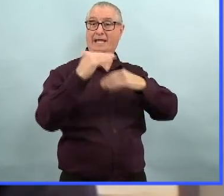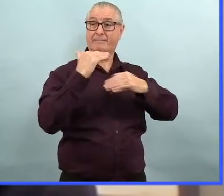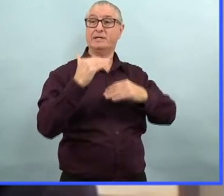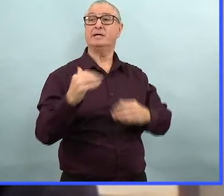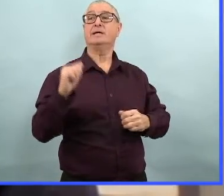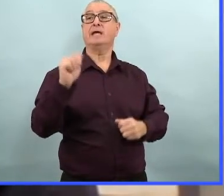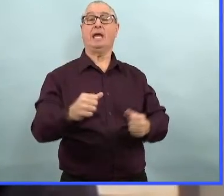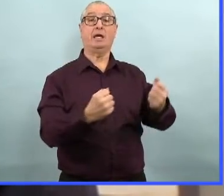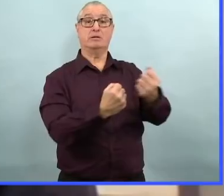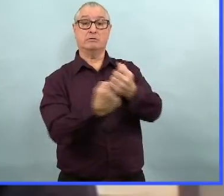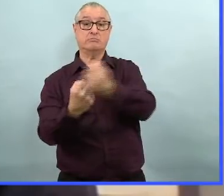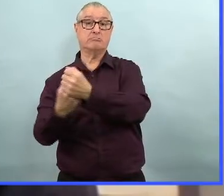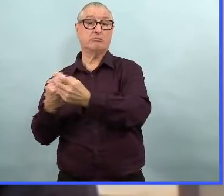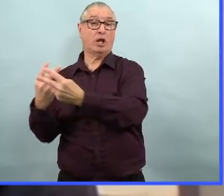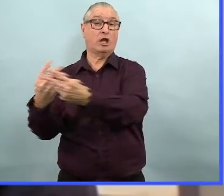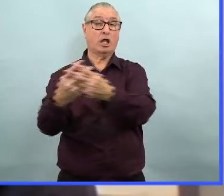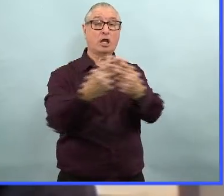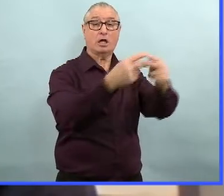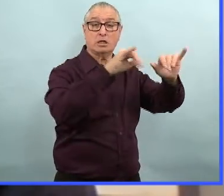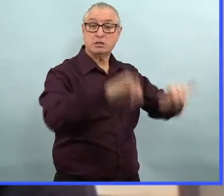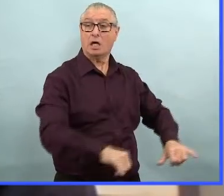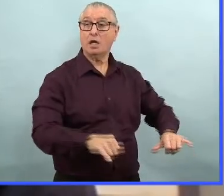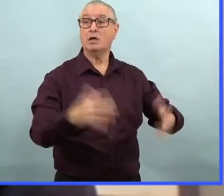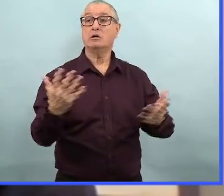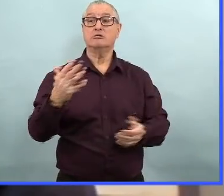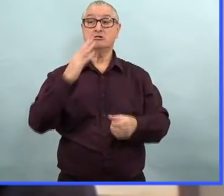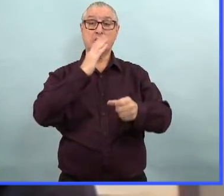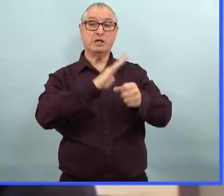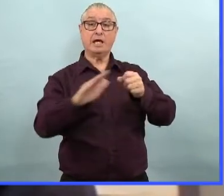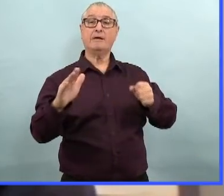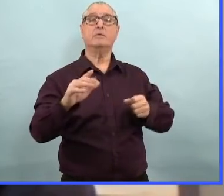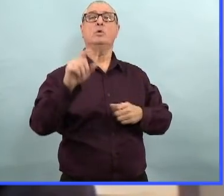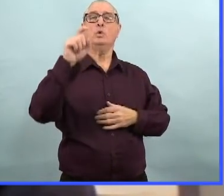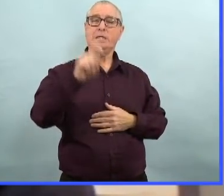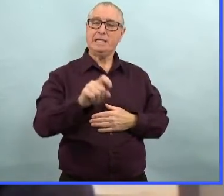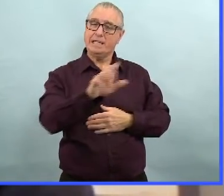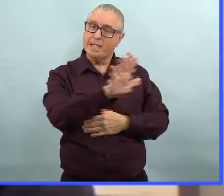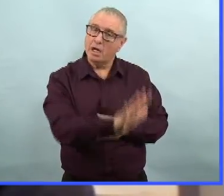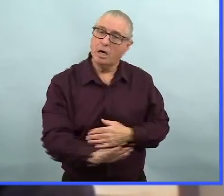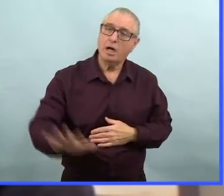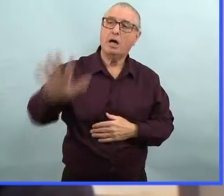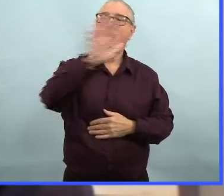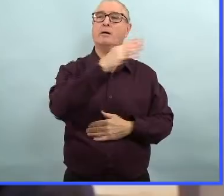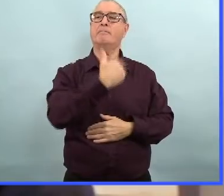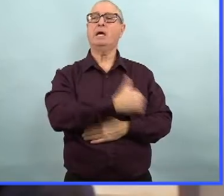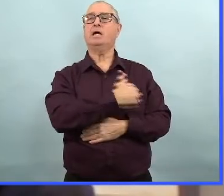we need manitobans on board with with what we're doing here decreasing their contacts